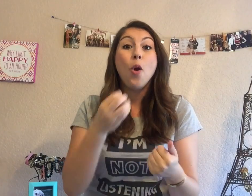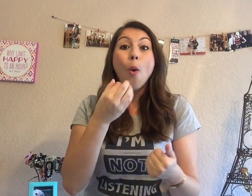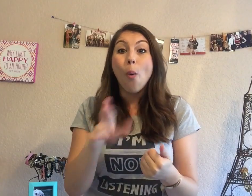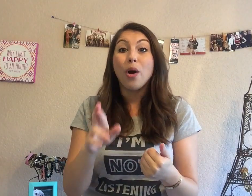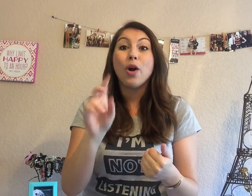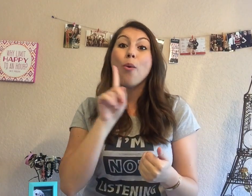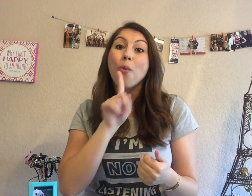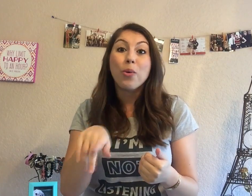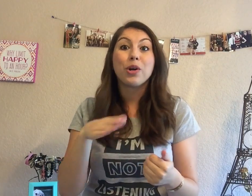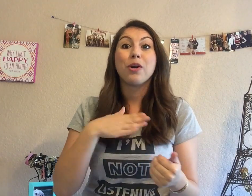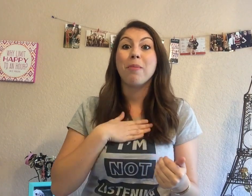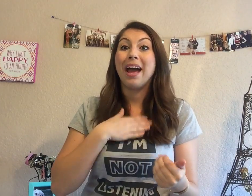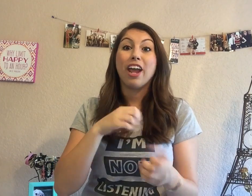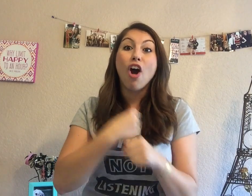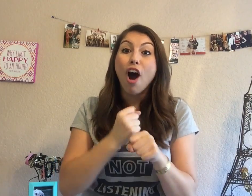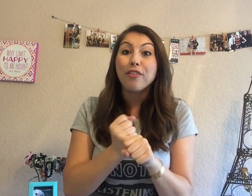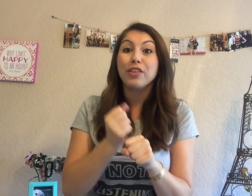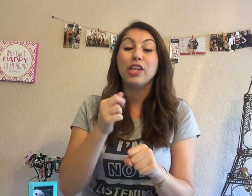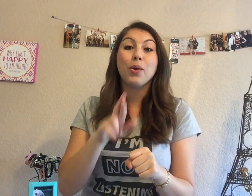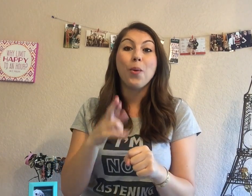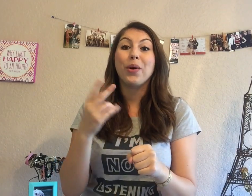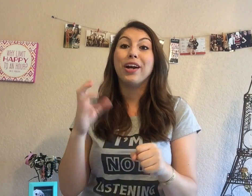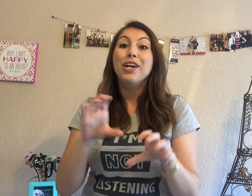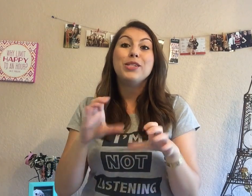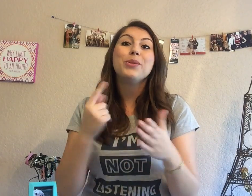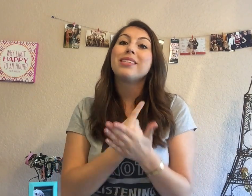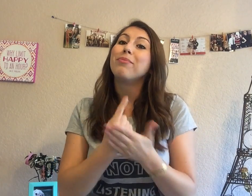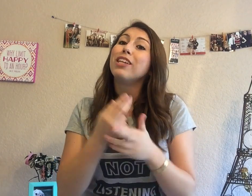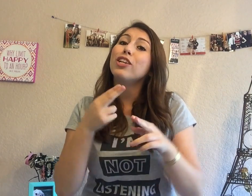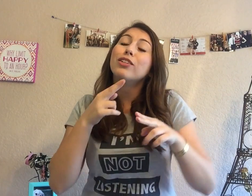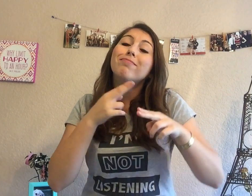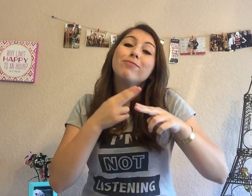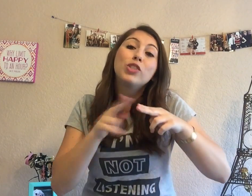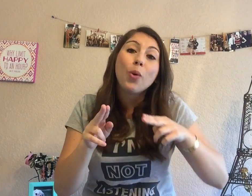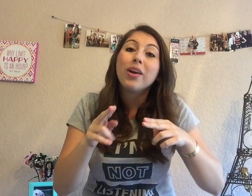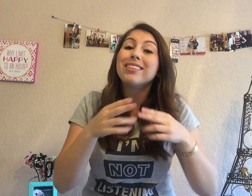or order my coffee, or do something short